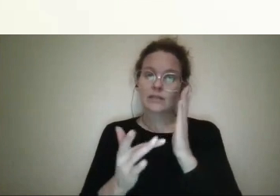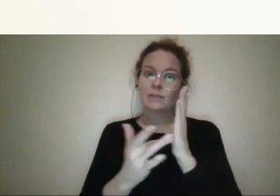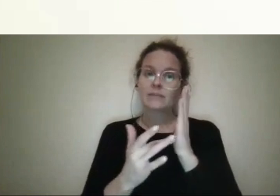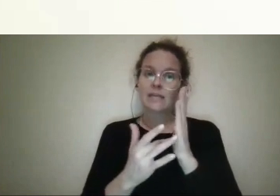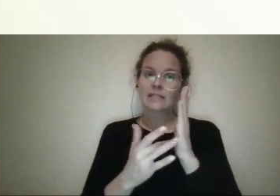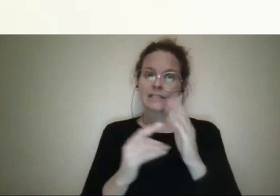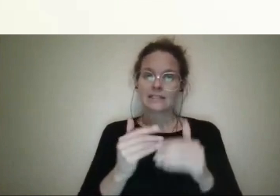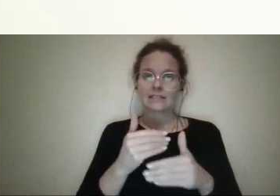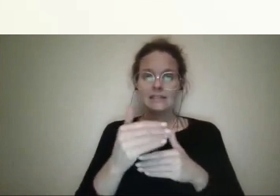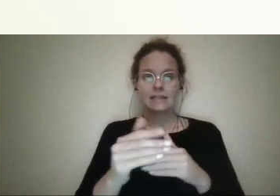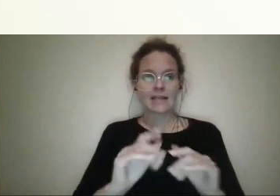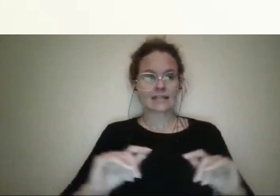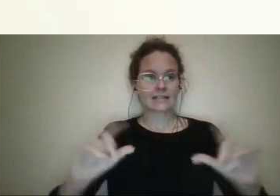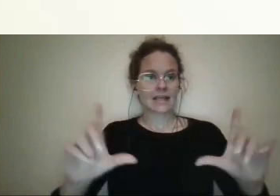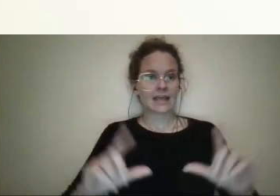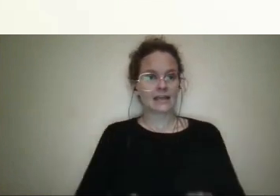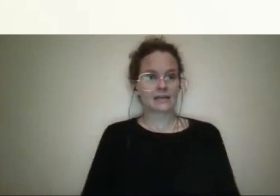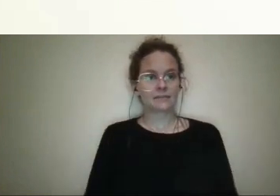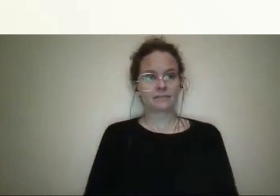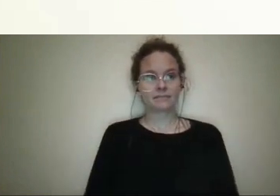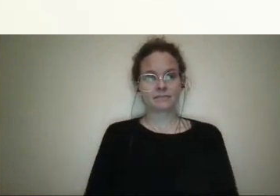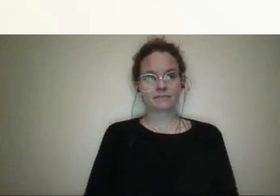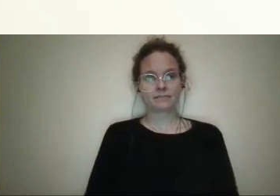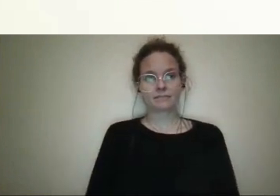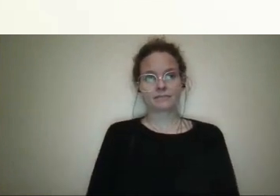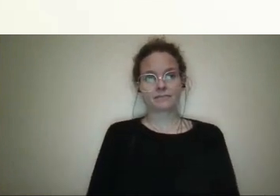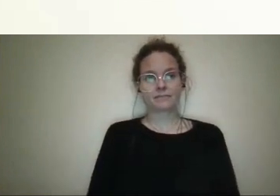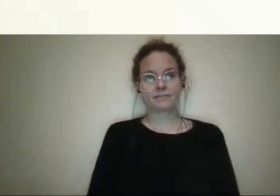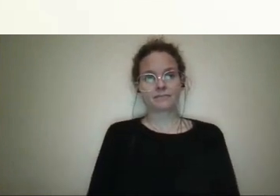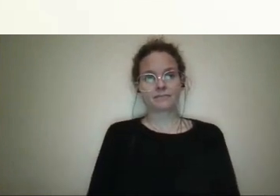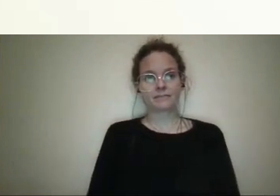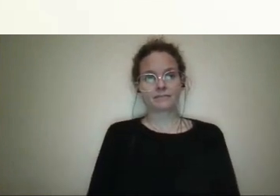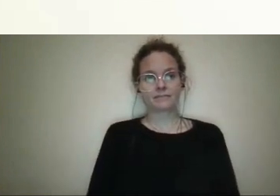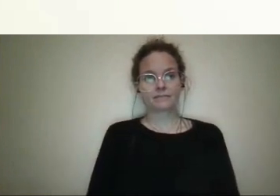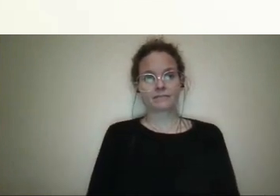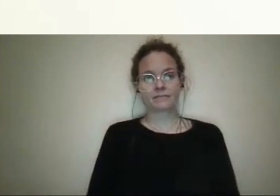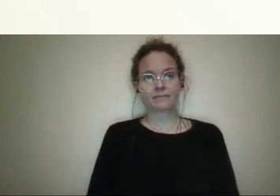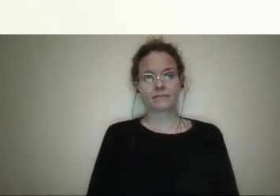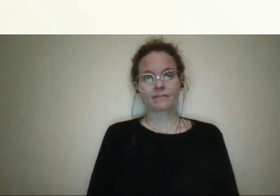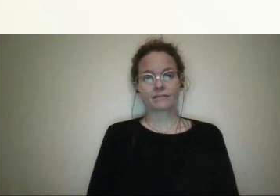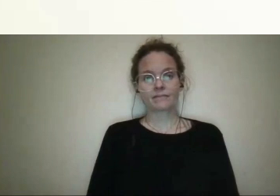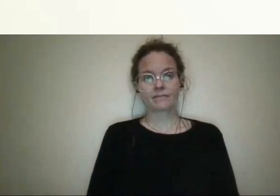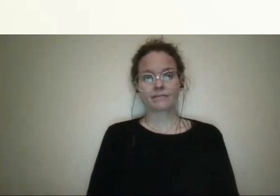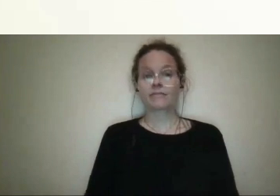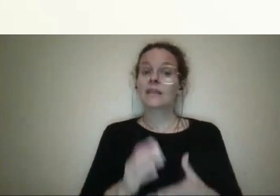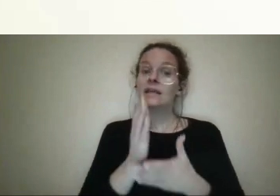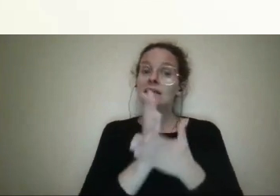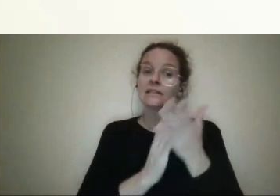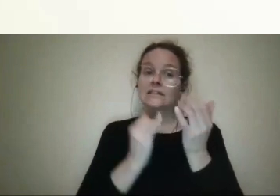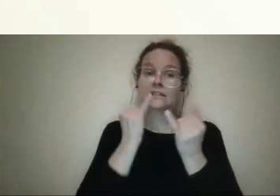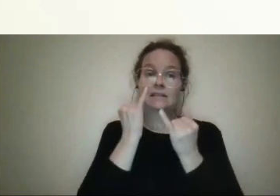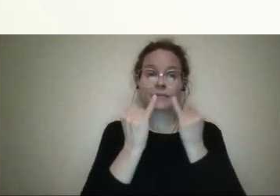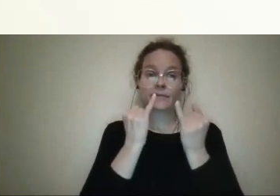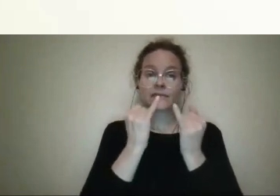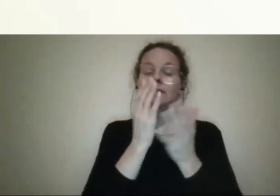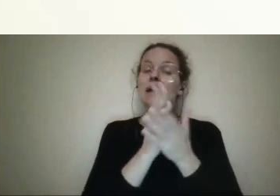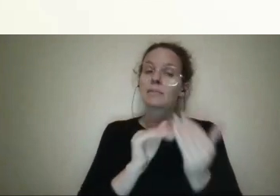Next. Here are some ways you can use, some ideas, excuse me, some strategies to use when